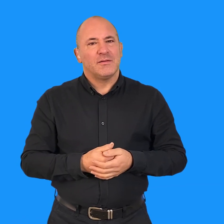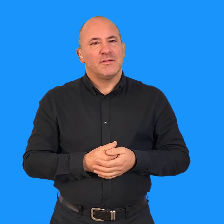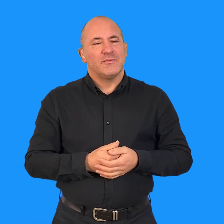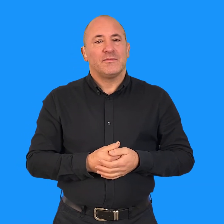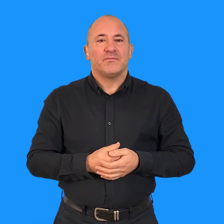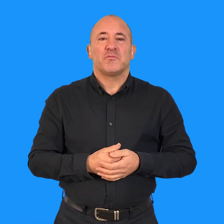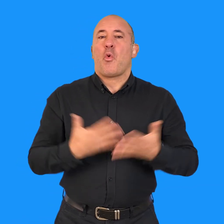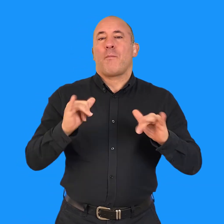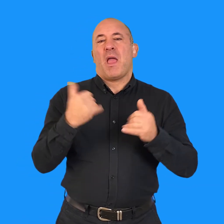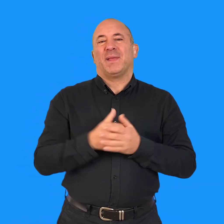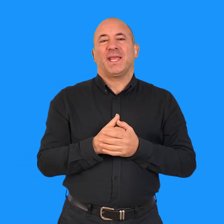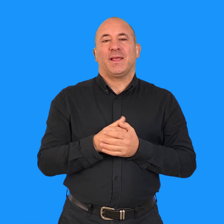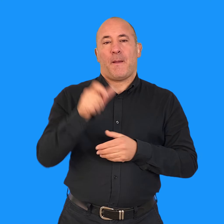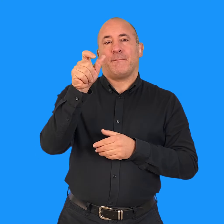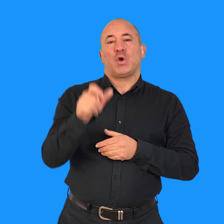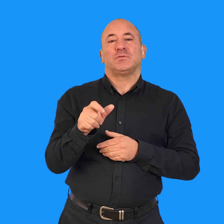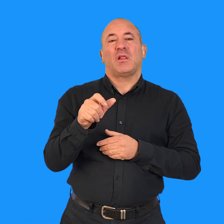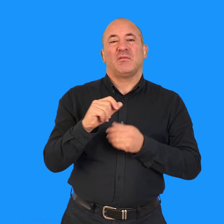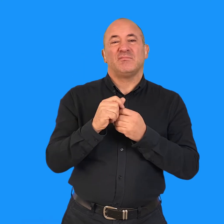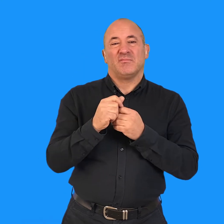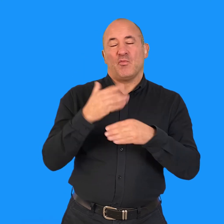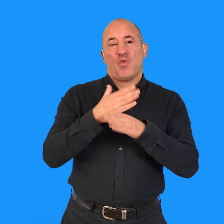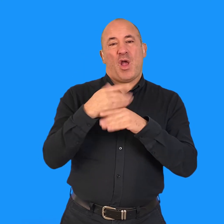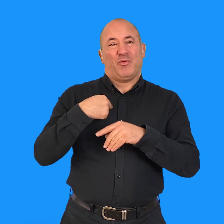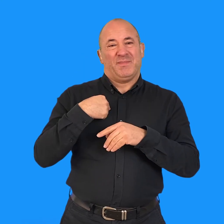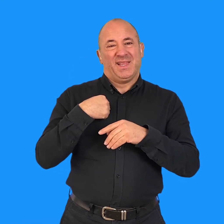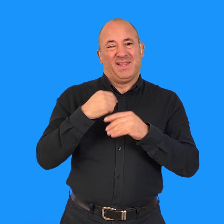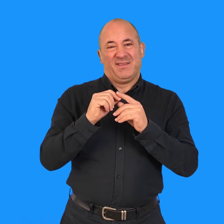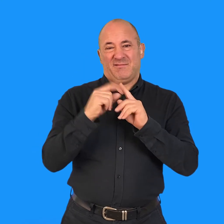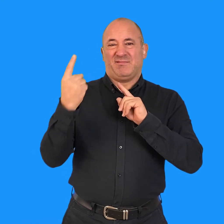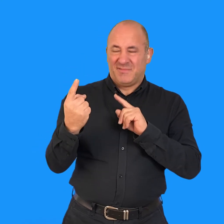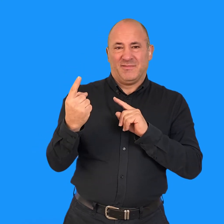or a person who is on the other side of working with me,